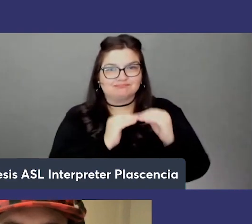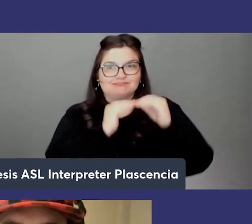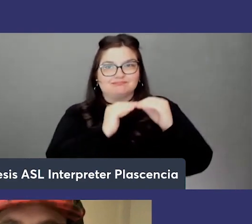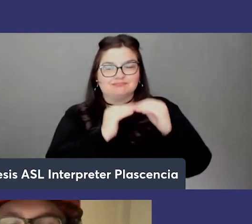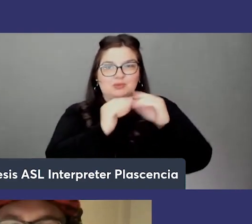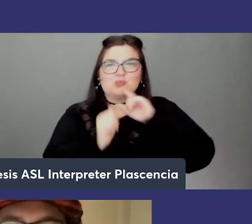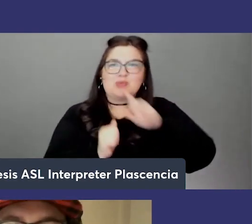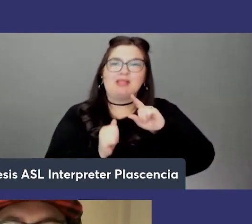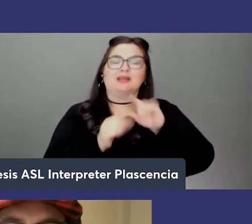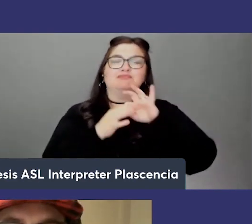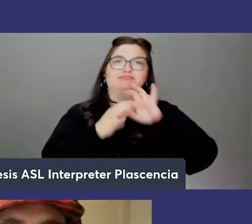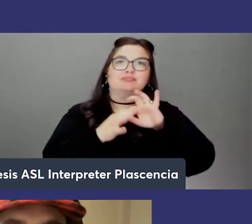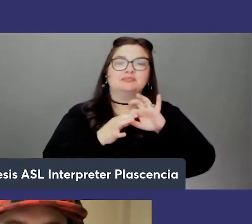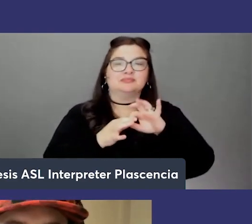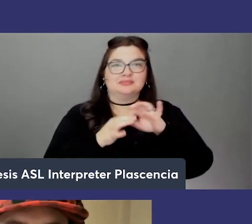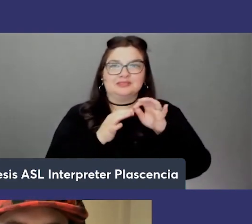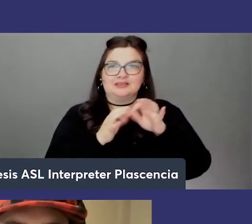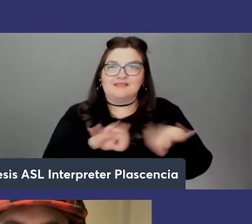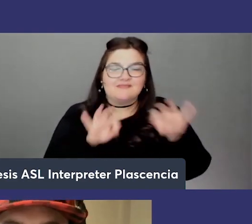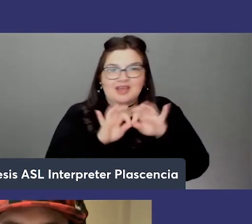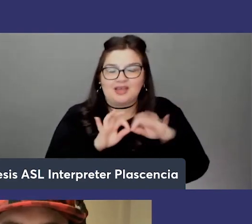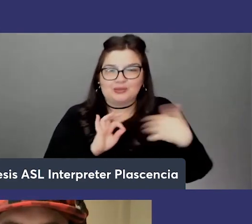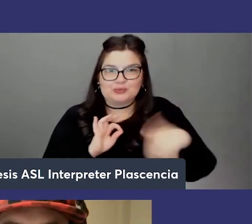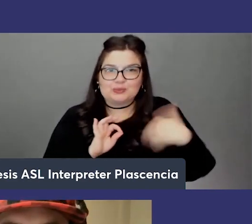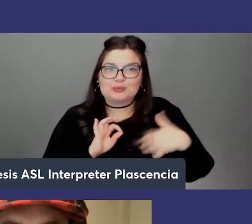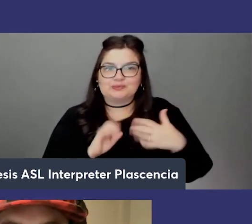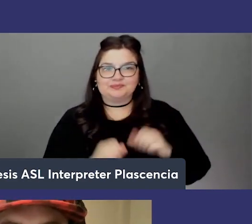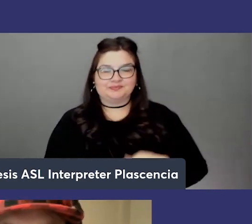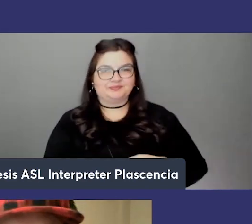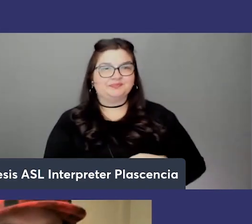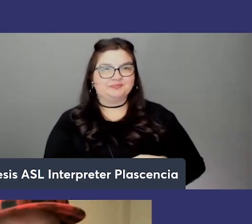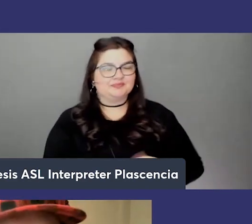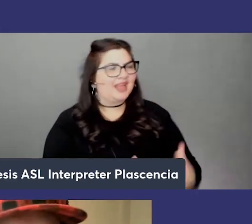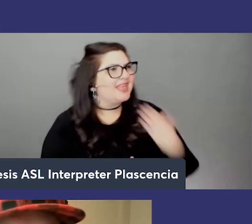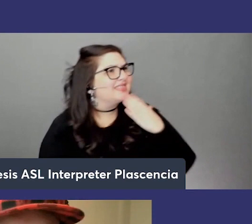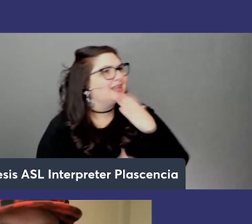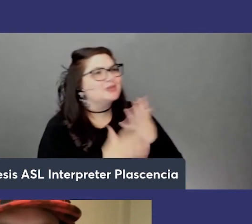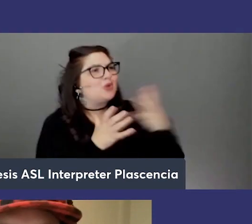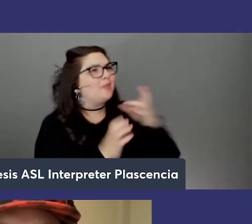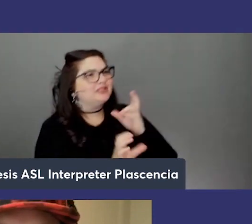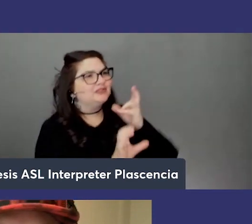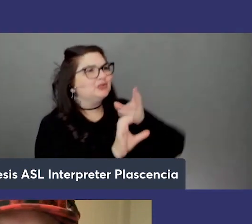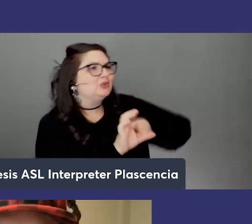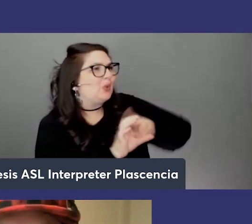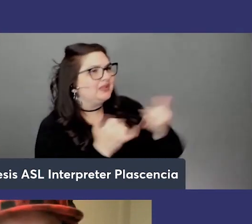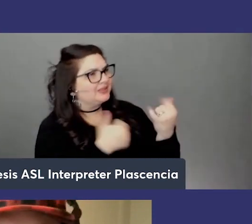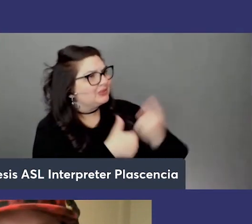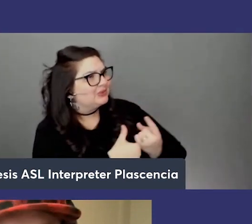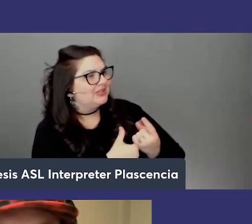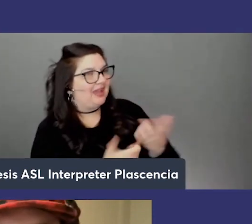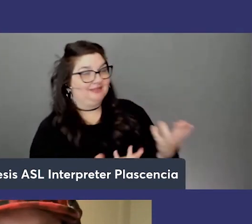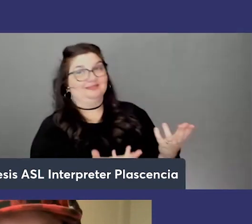If that's the case, that's one win. Well, thank you so much for joining us today. I've learned a lot.